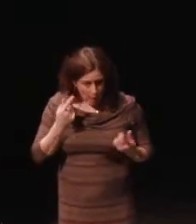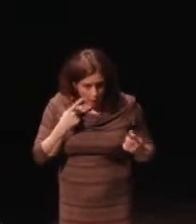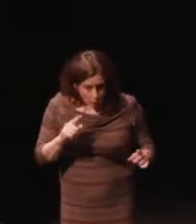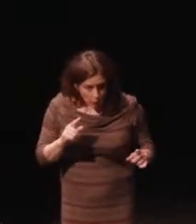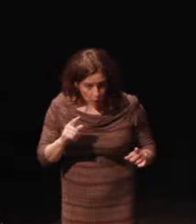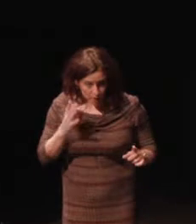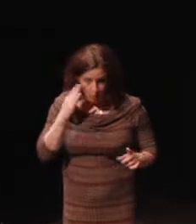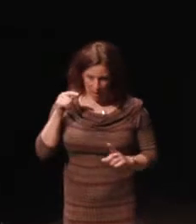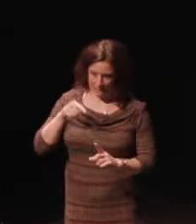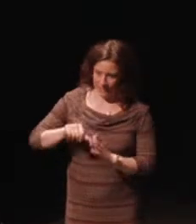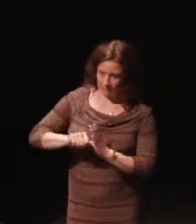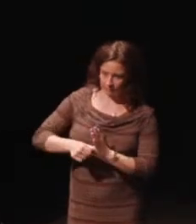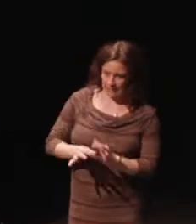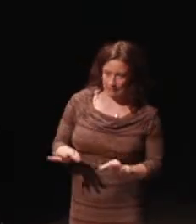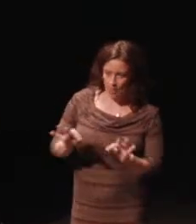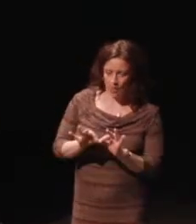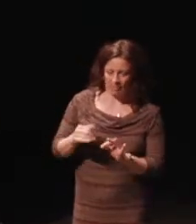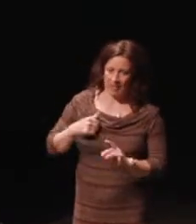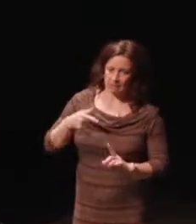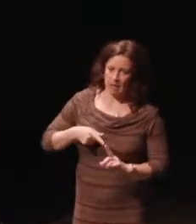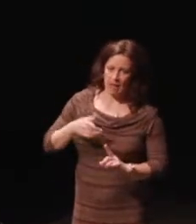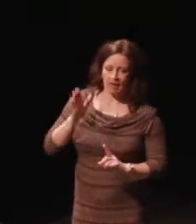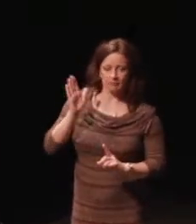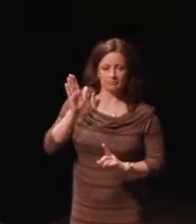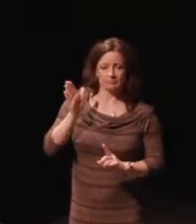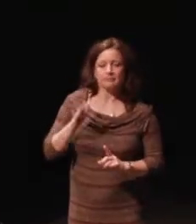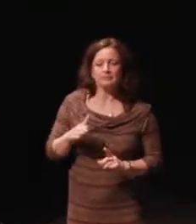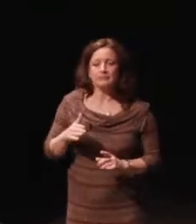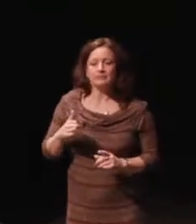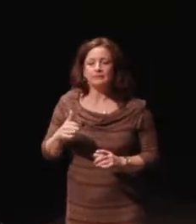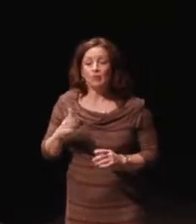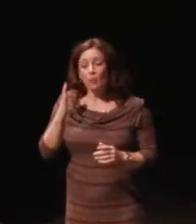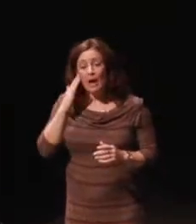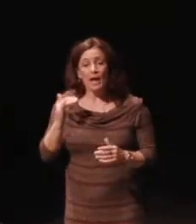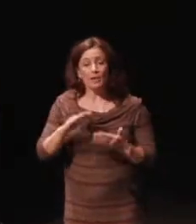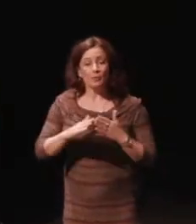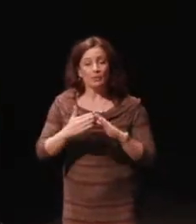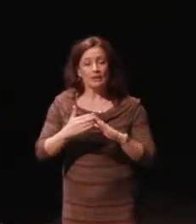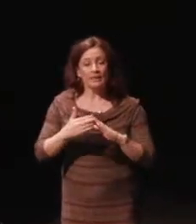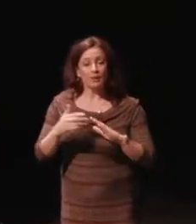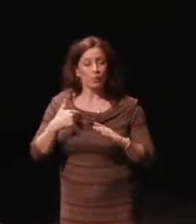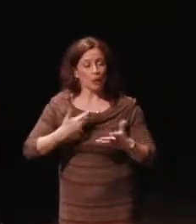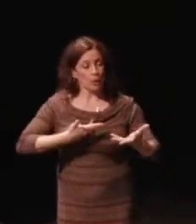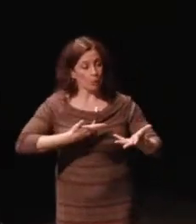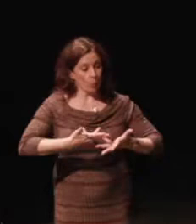the main focus of my talk, is community. We worked with and we collaborate with the community,